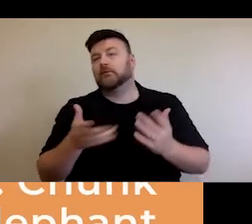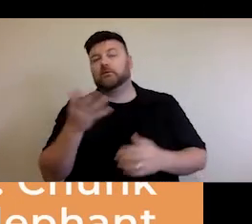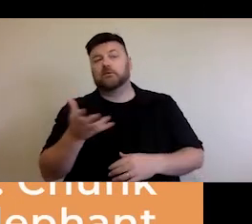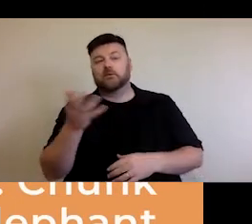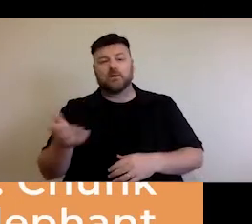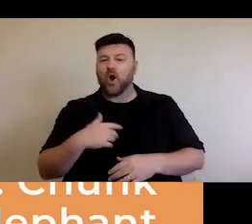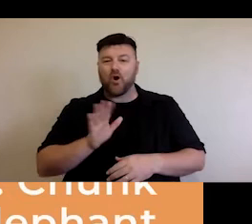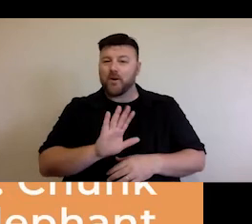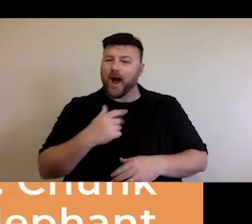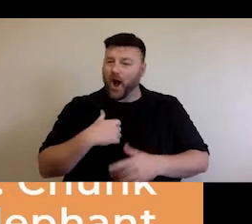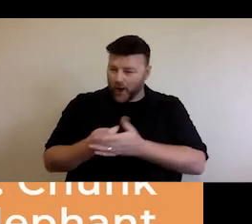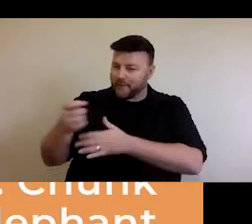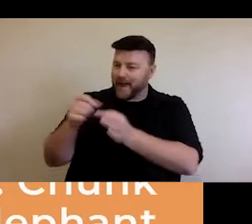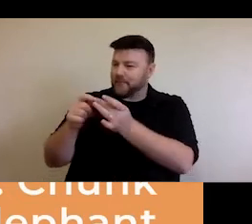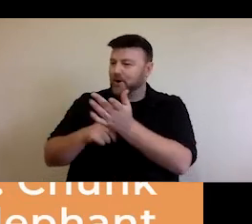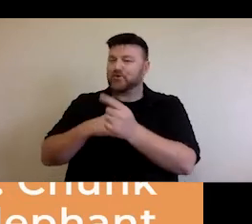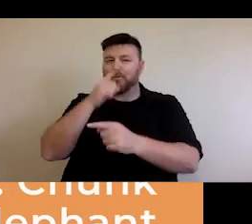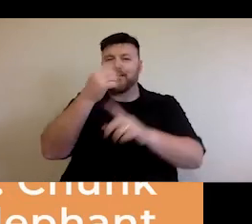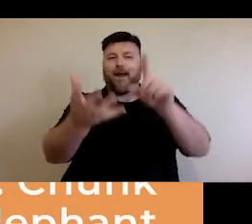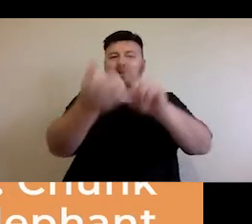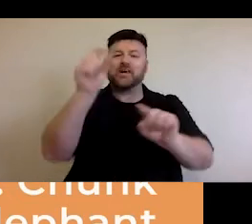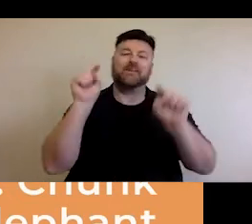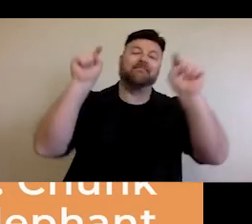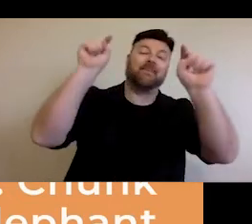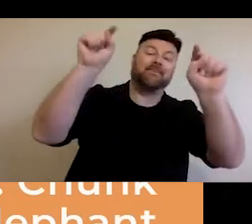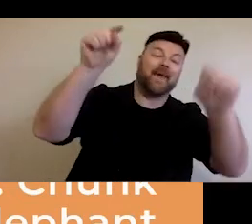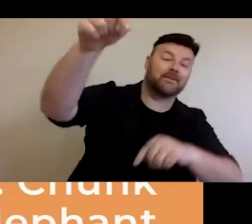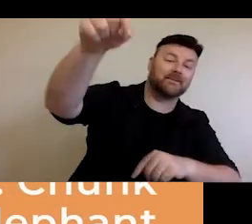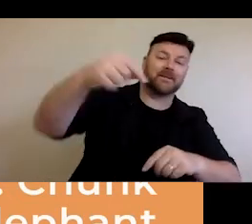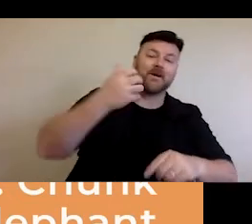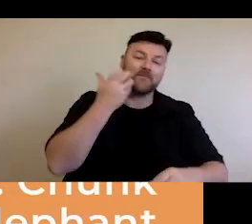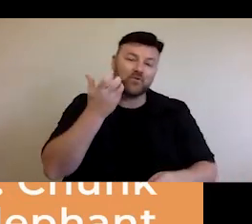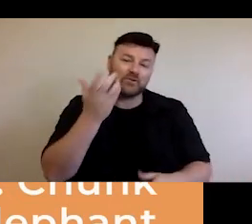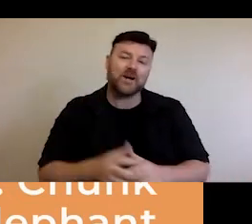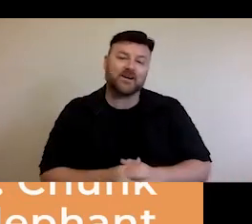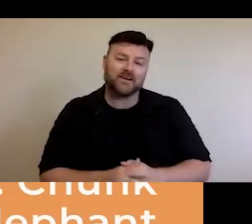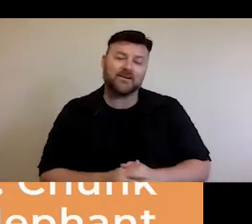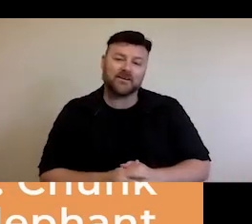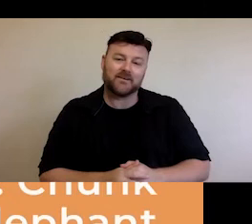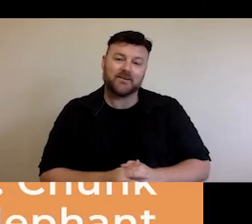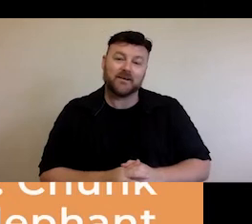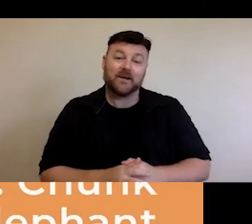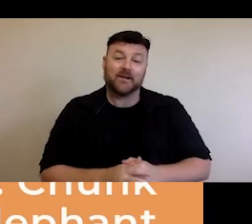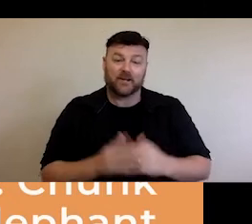my bills this week so we can achieve greater outcome in the future. First